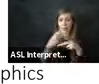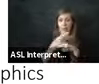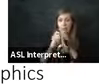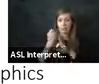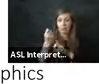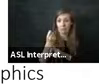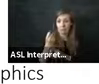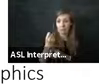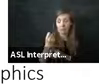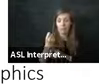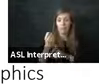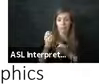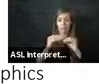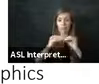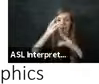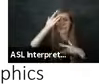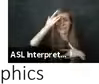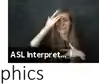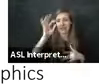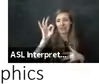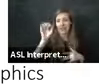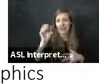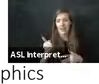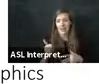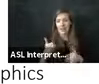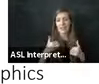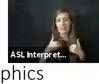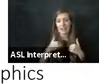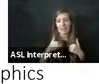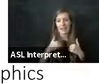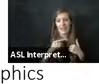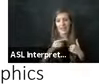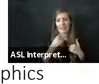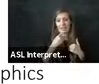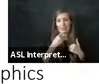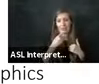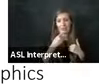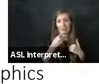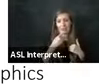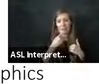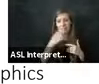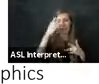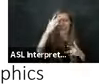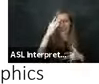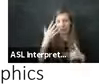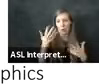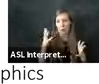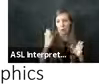out of ten of these individuals had underlying conditions, and in both groups,